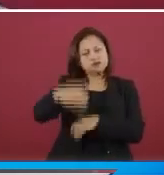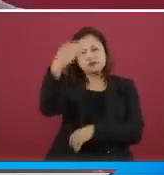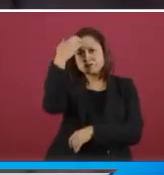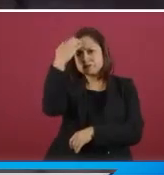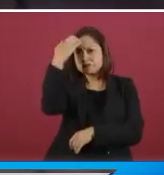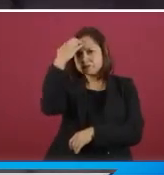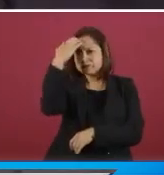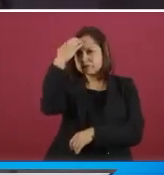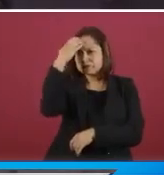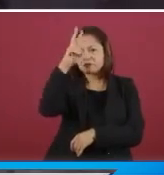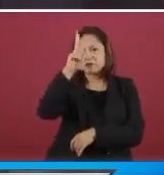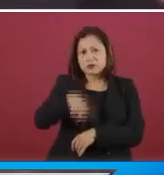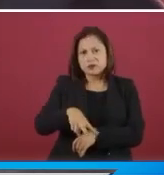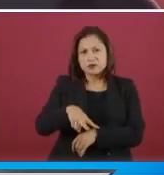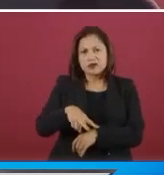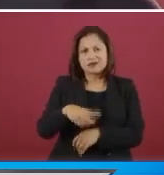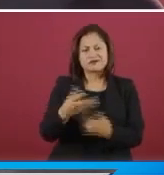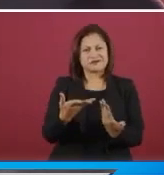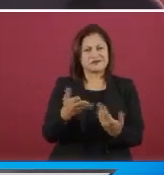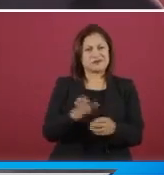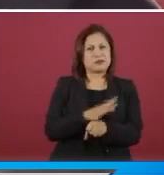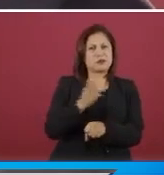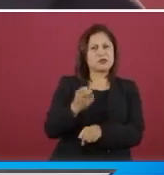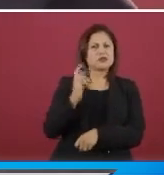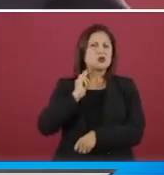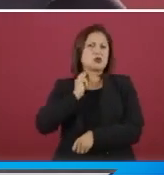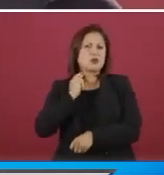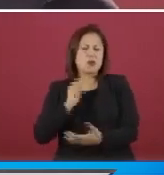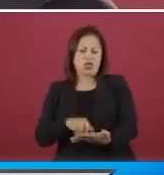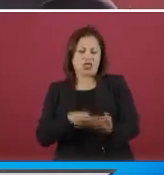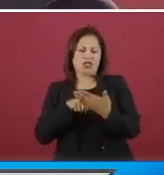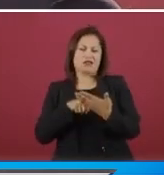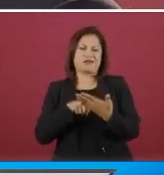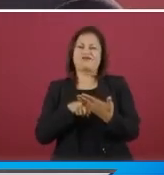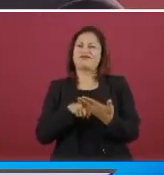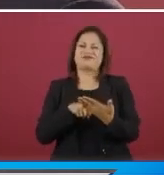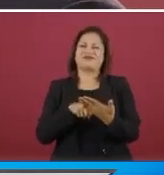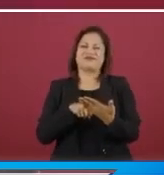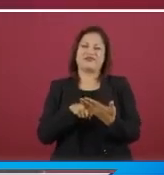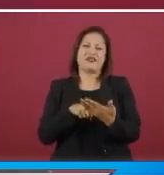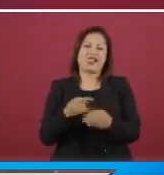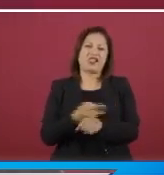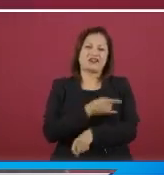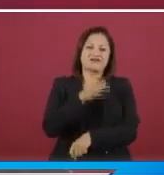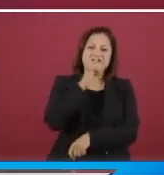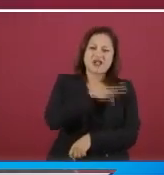and has already started a protest campaign with #AstilleroCensurado that has become a national trend